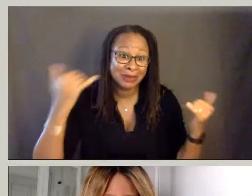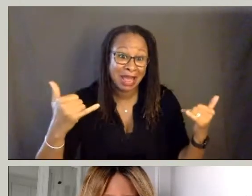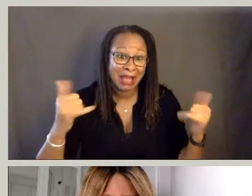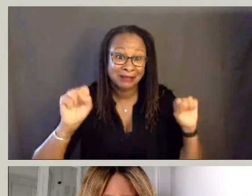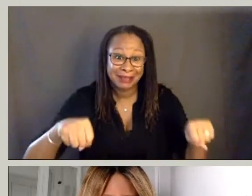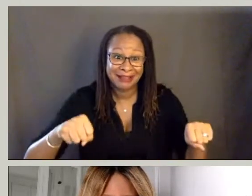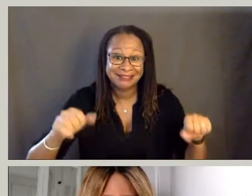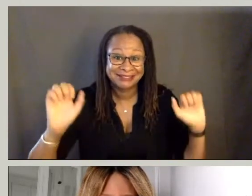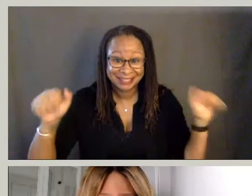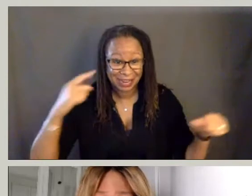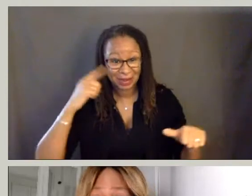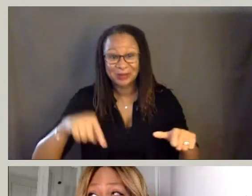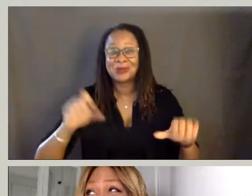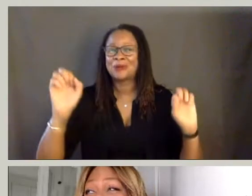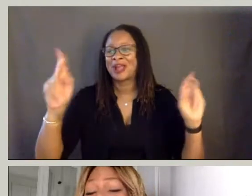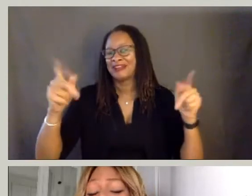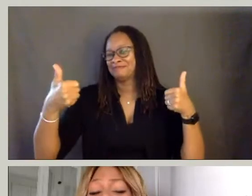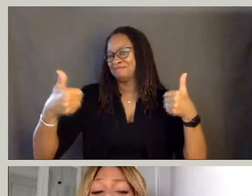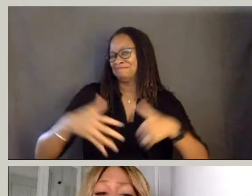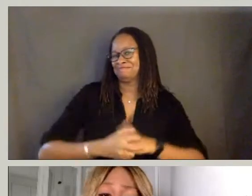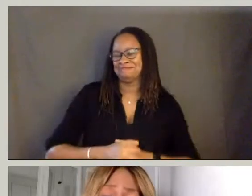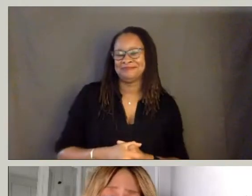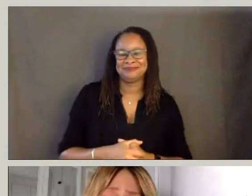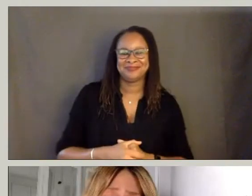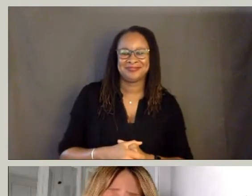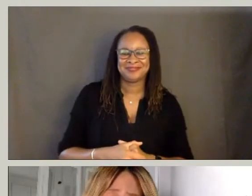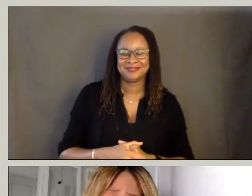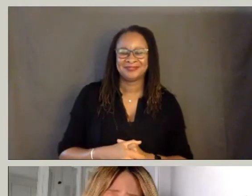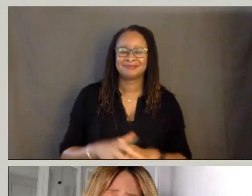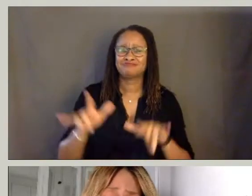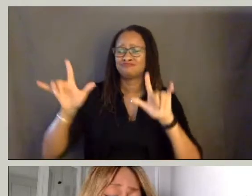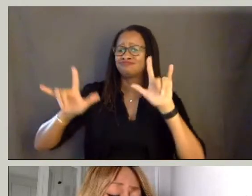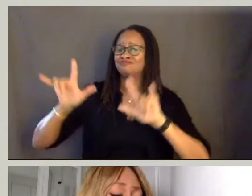I can hear you. Hi. Oh, I love you so much.